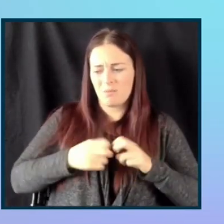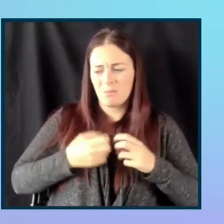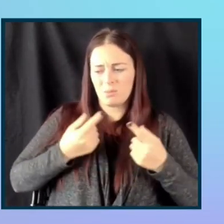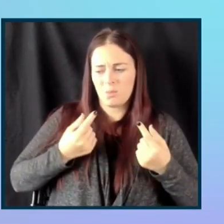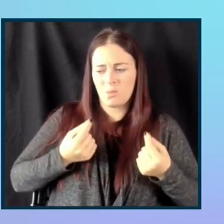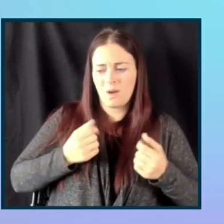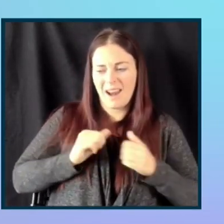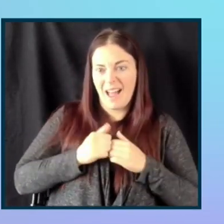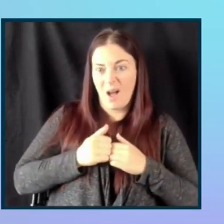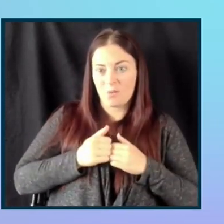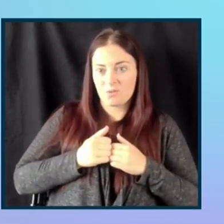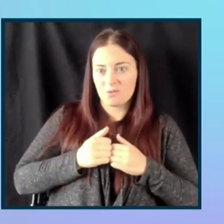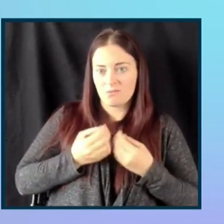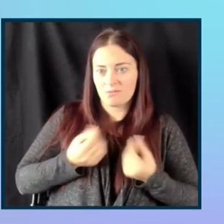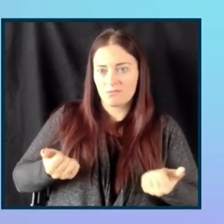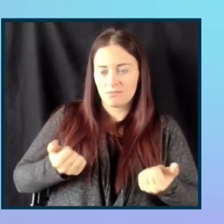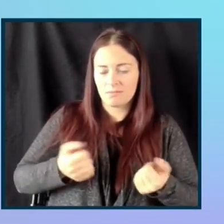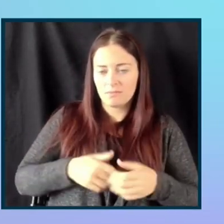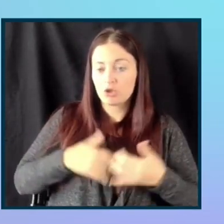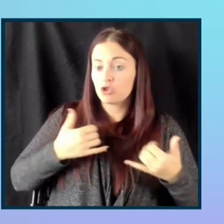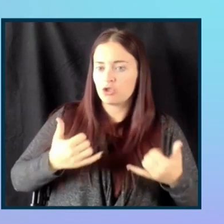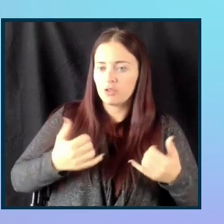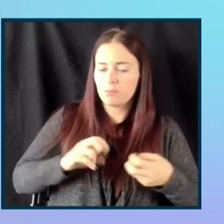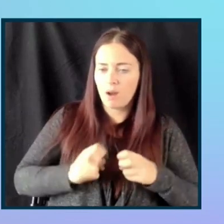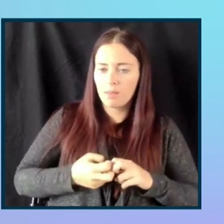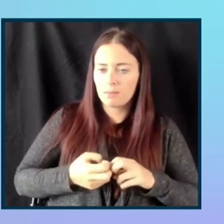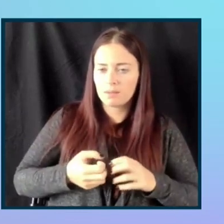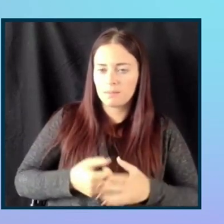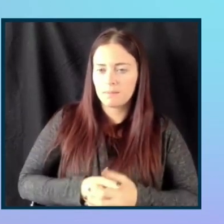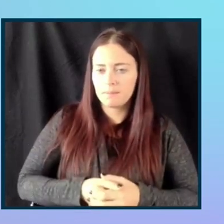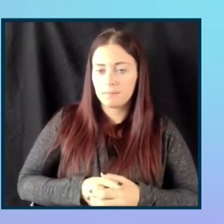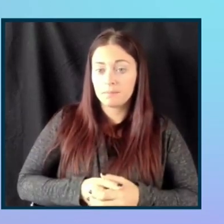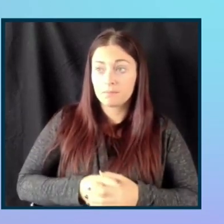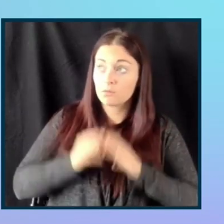Good answer, yeah, that was a good question. Let's do another one.